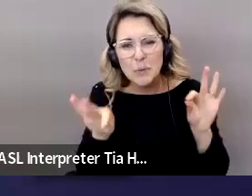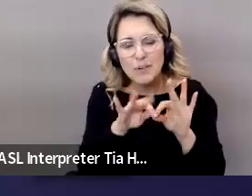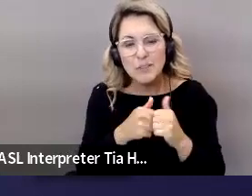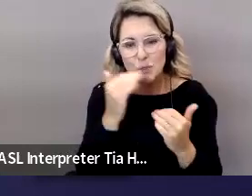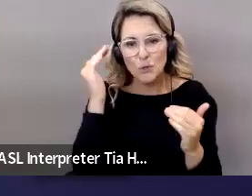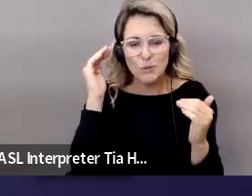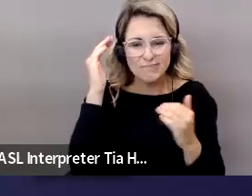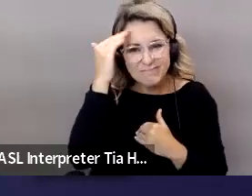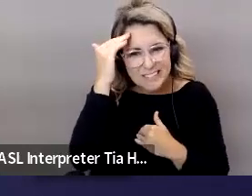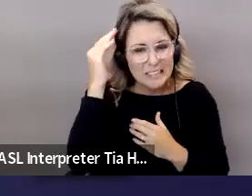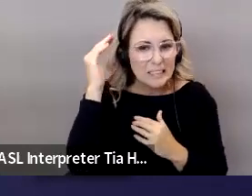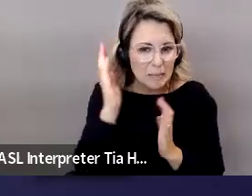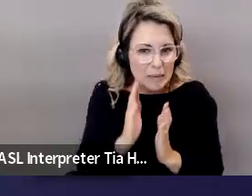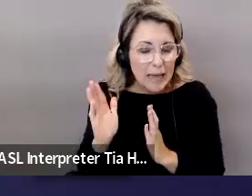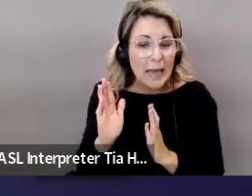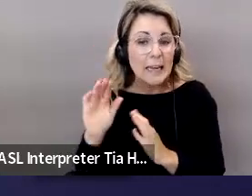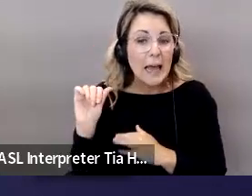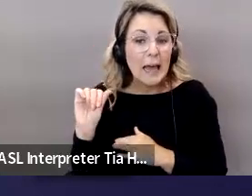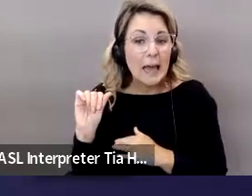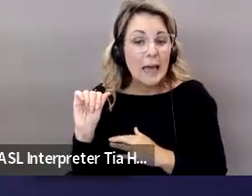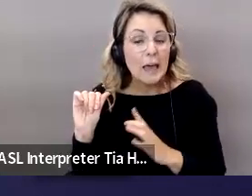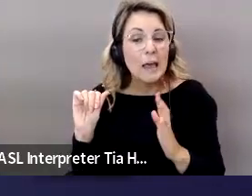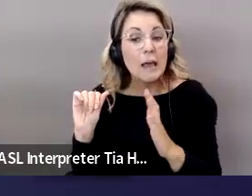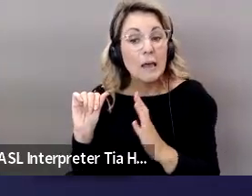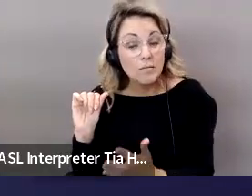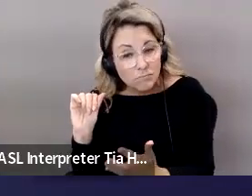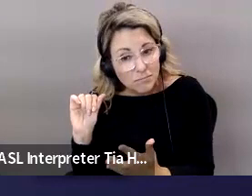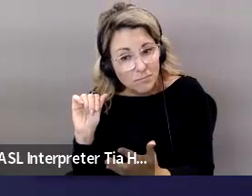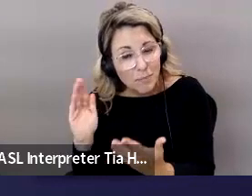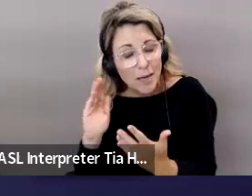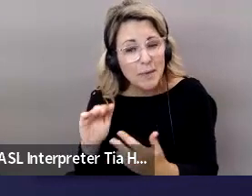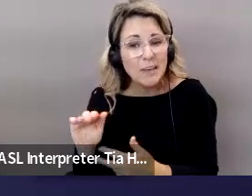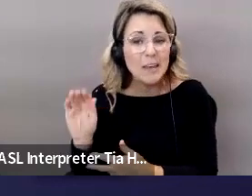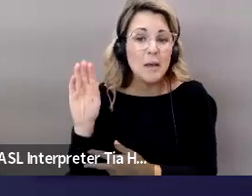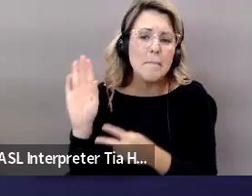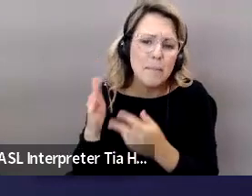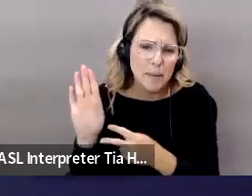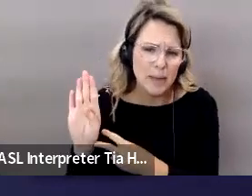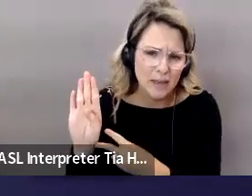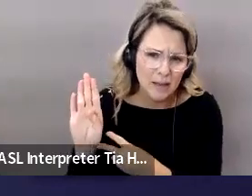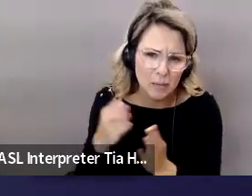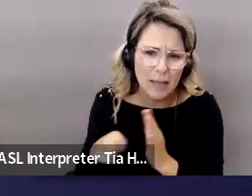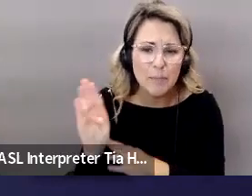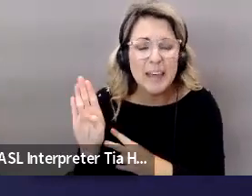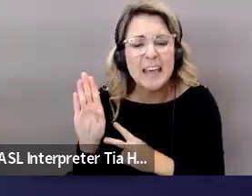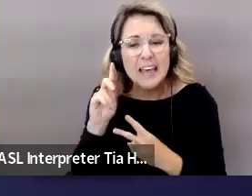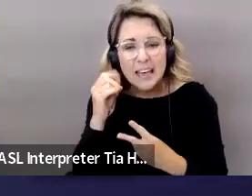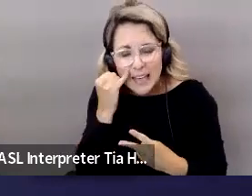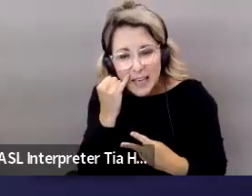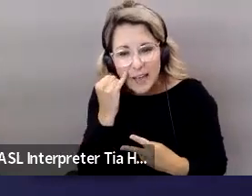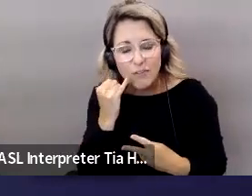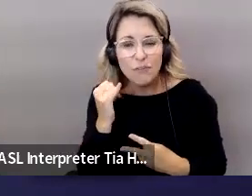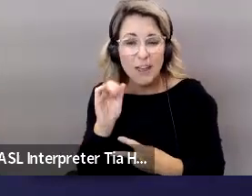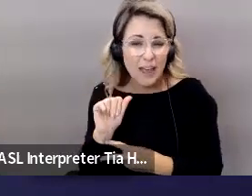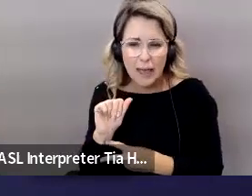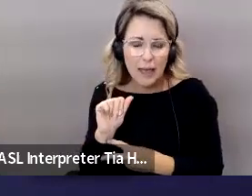really secure plan A and I would argue maybe even have a plan B if the plan A is not set in stone